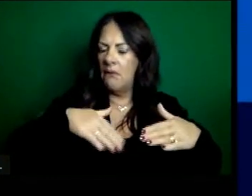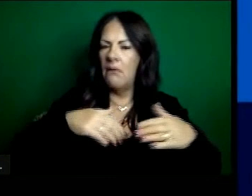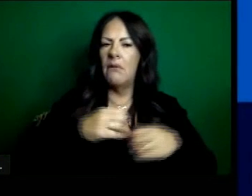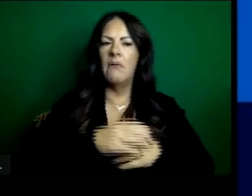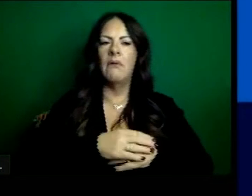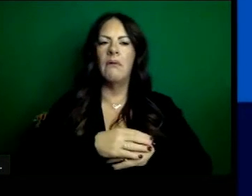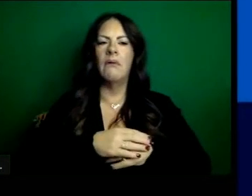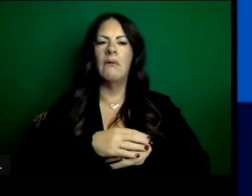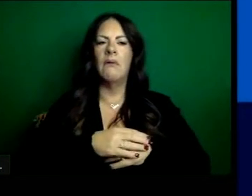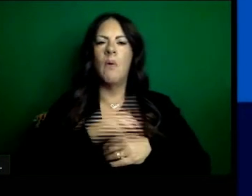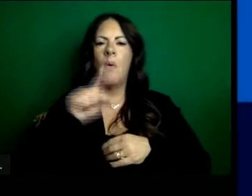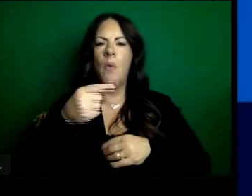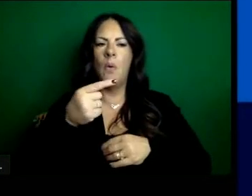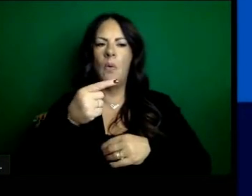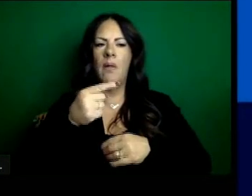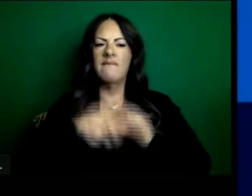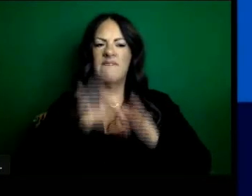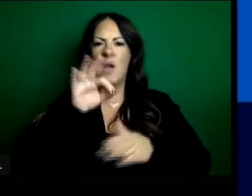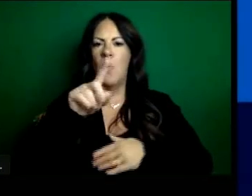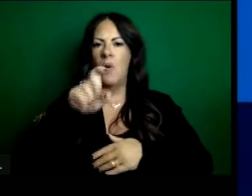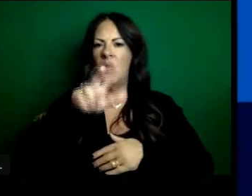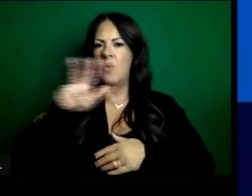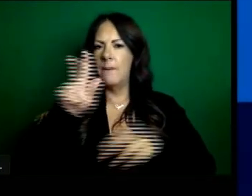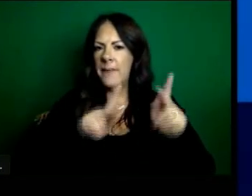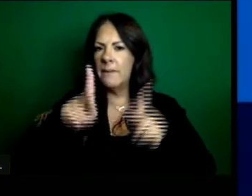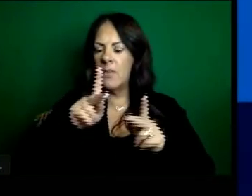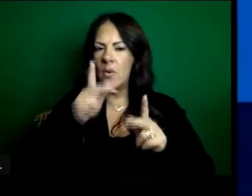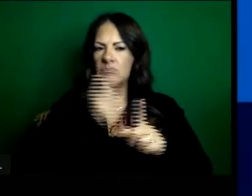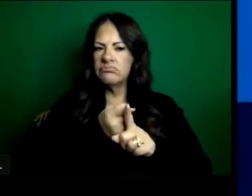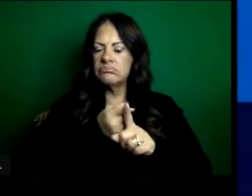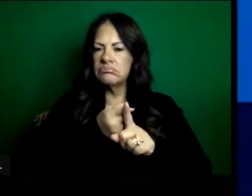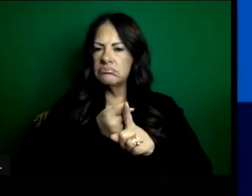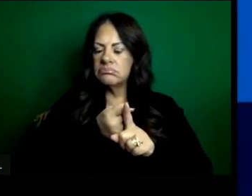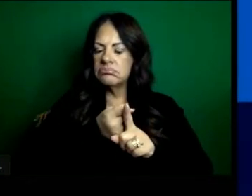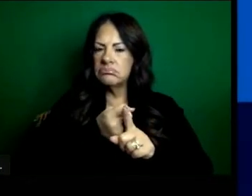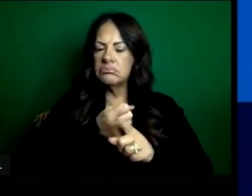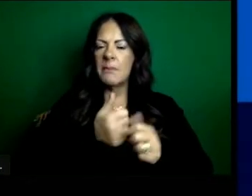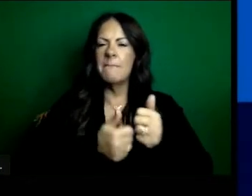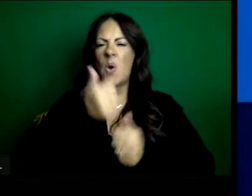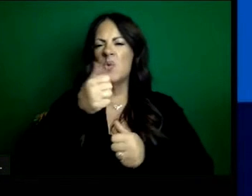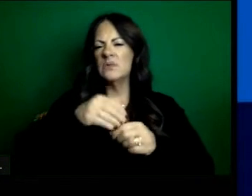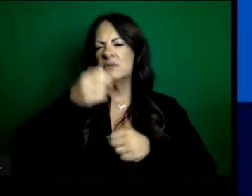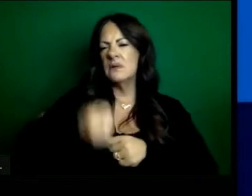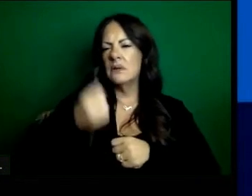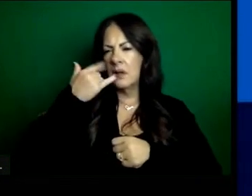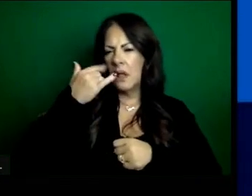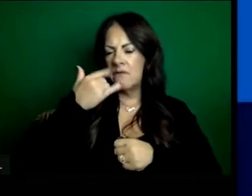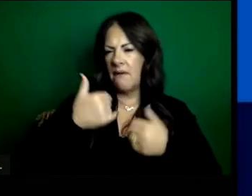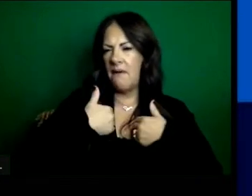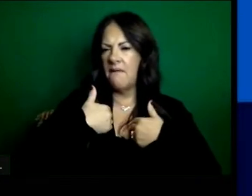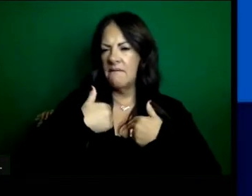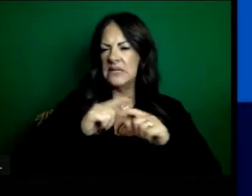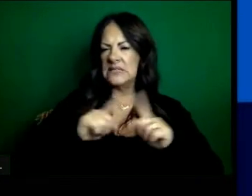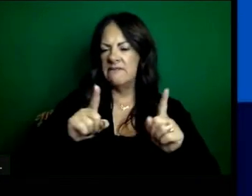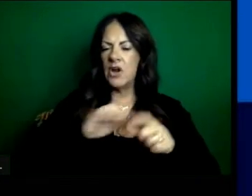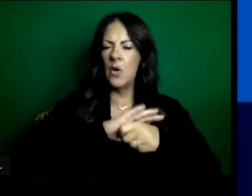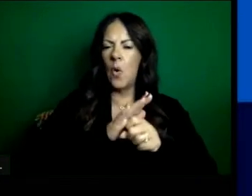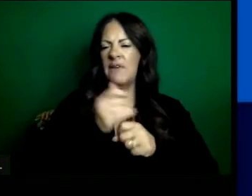CALIFORNIA THOUGH NOT RAPIDLY INCREASING IN THE NUMBER THAT WE ARE FINDING AT ABOUT 133 CASES IDENTIFIED ACROSS FIVE